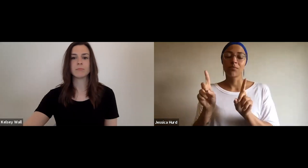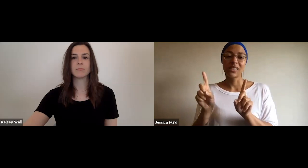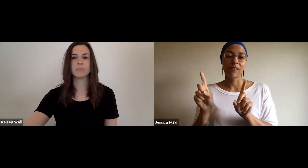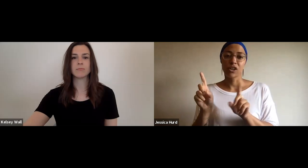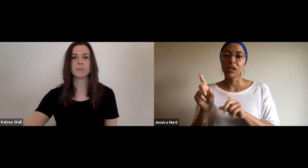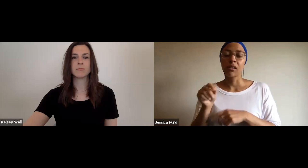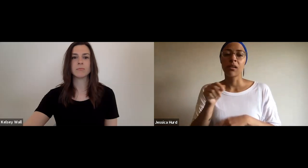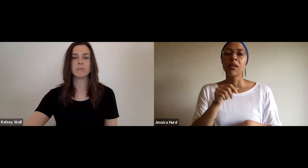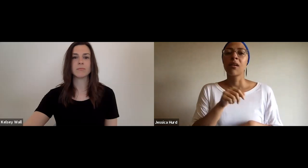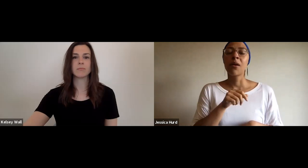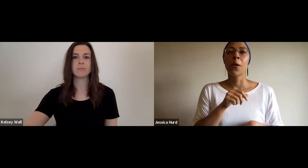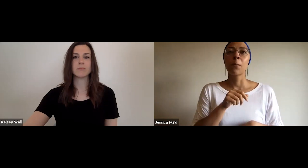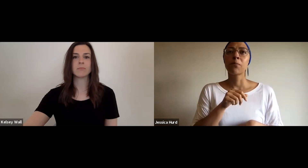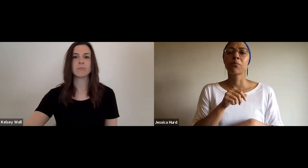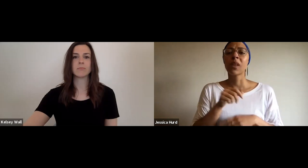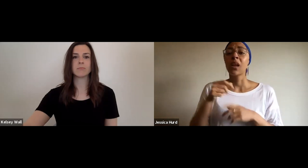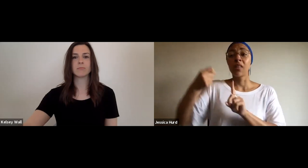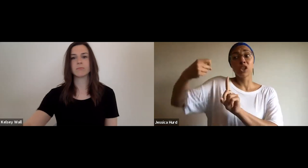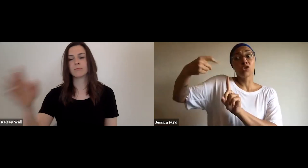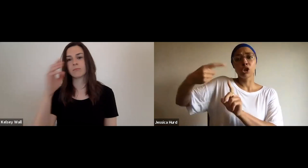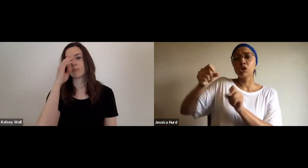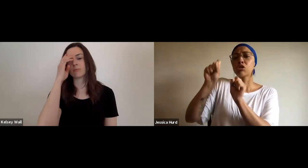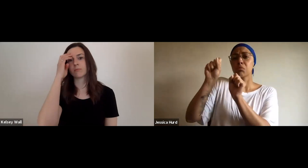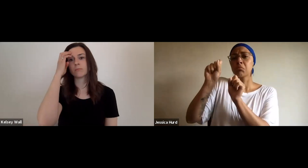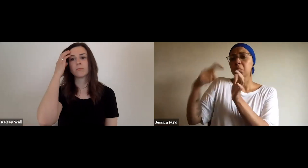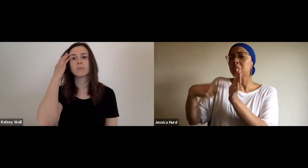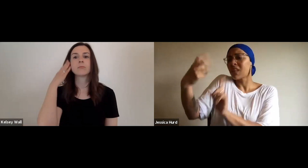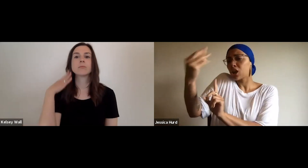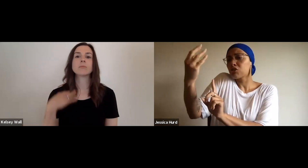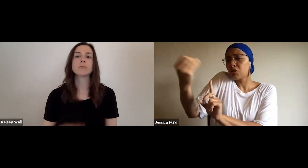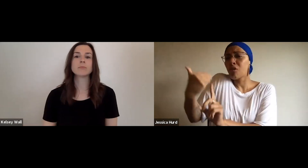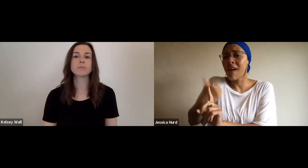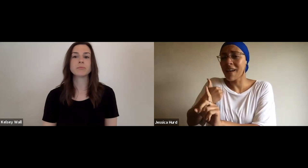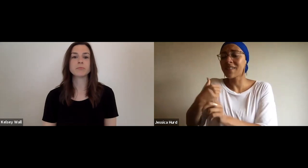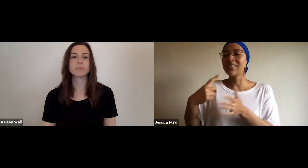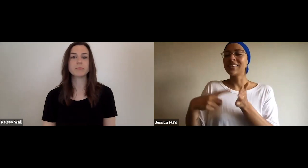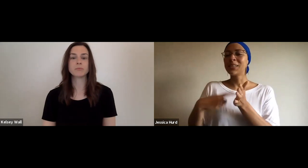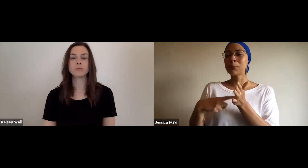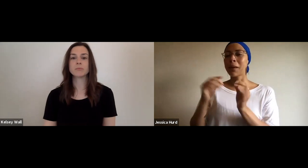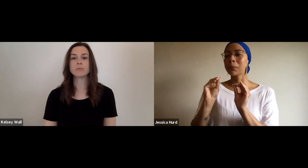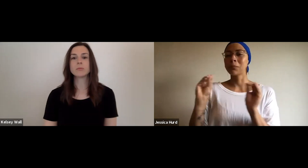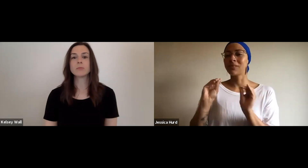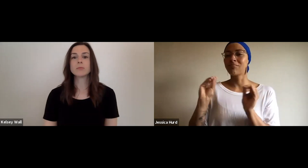but with anxiety, this is completely different. With anxiety, you can have external triggers,